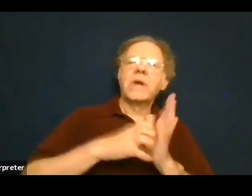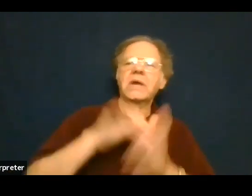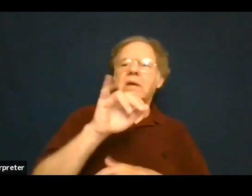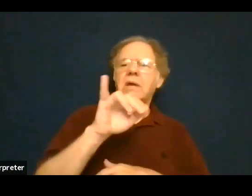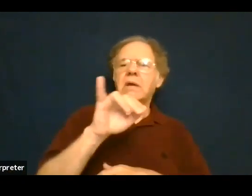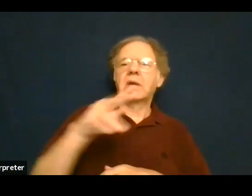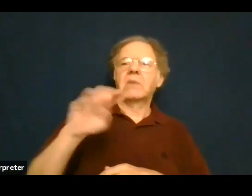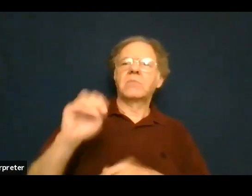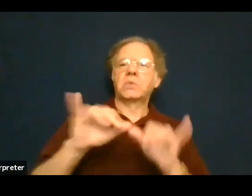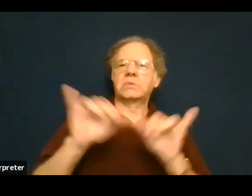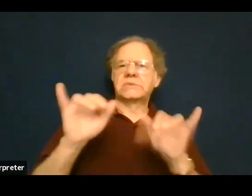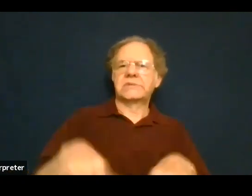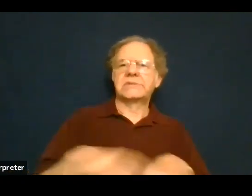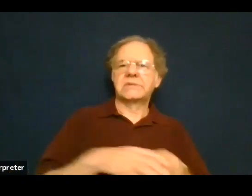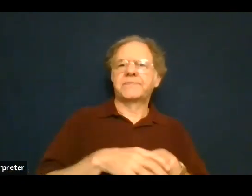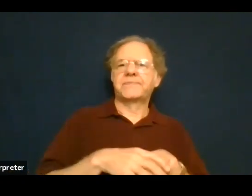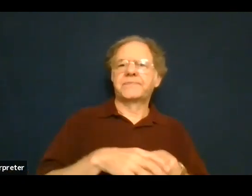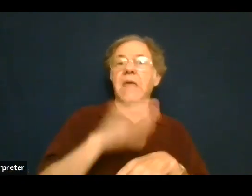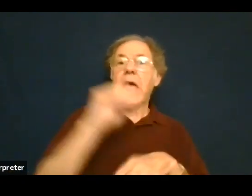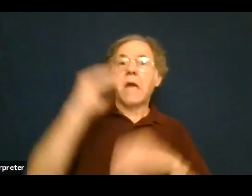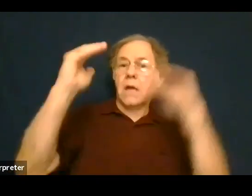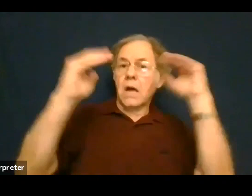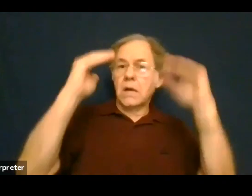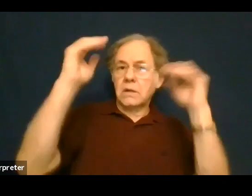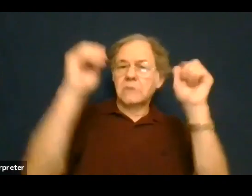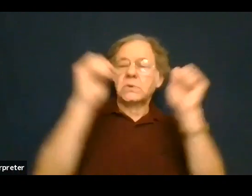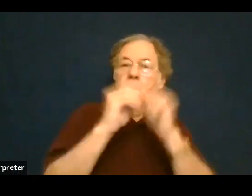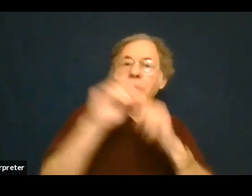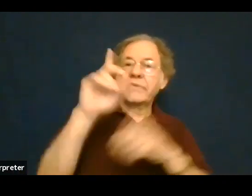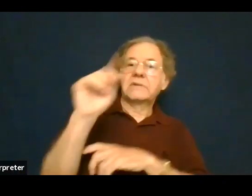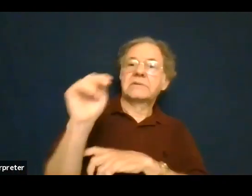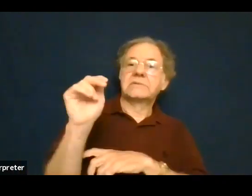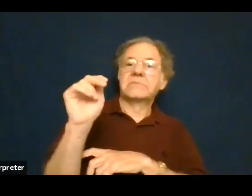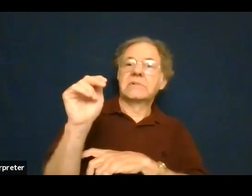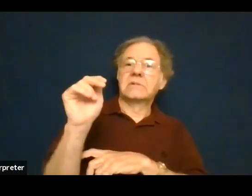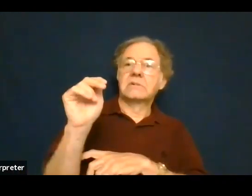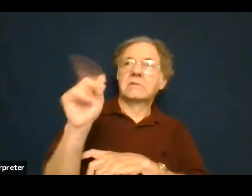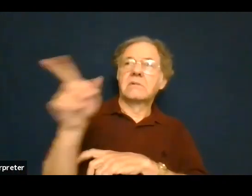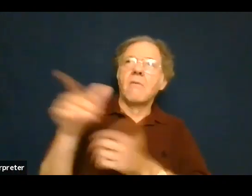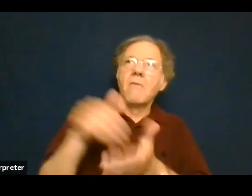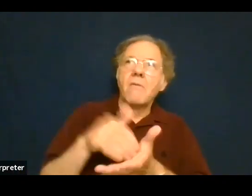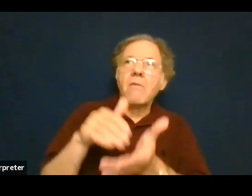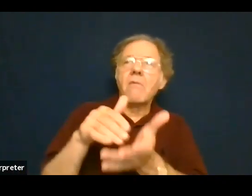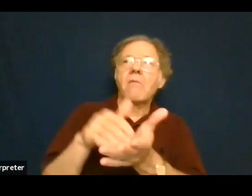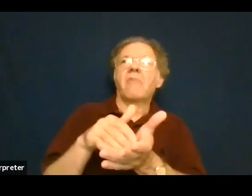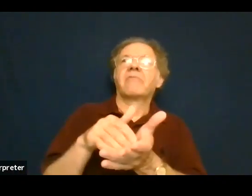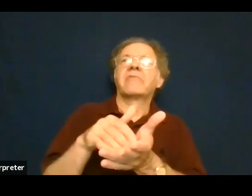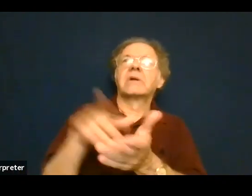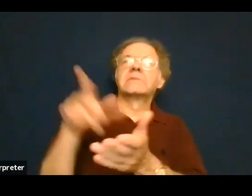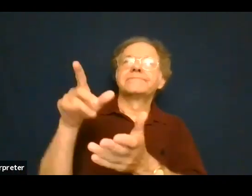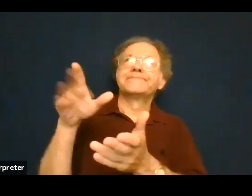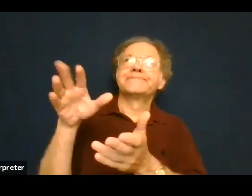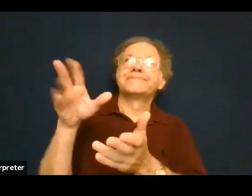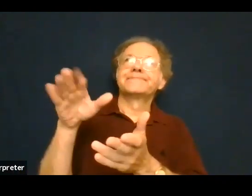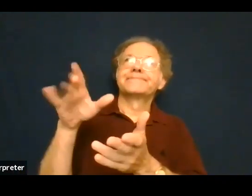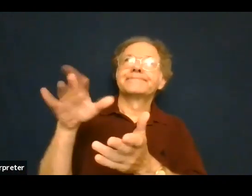And adults with disabilities often are more likely--